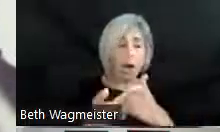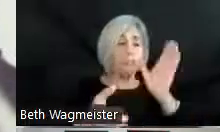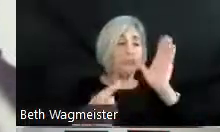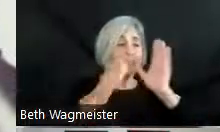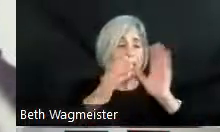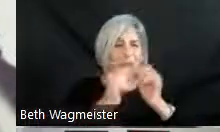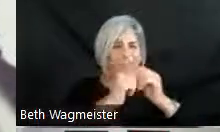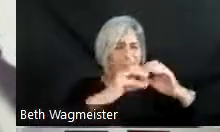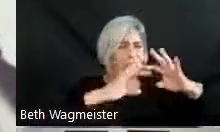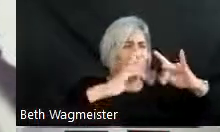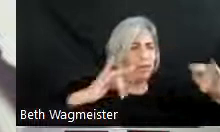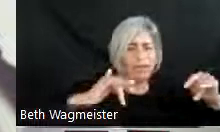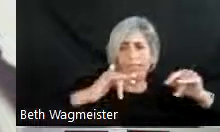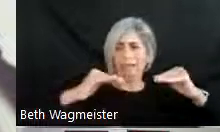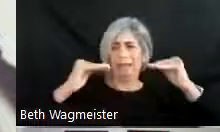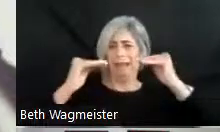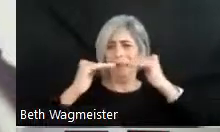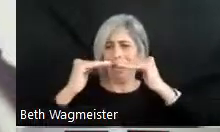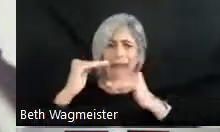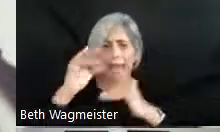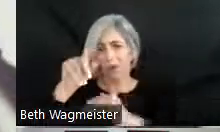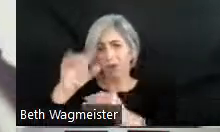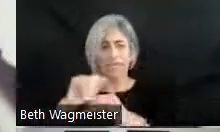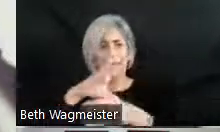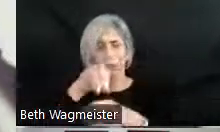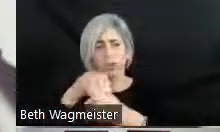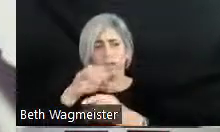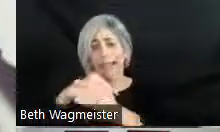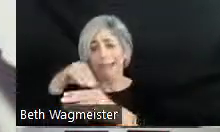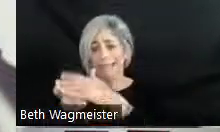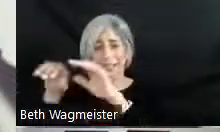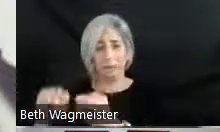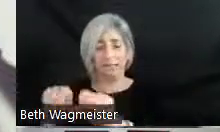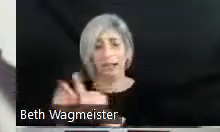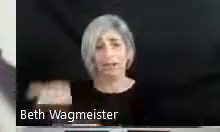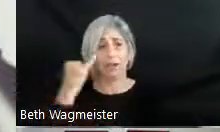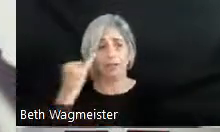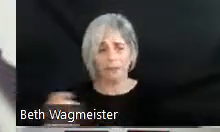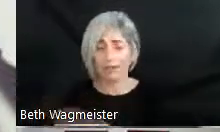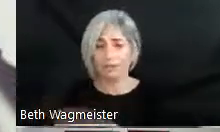equity and inclusion these days, sometimes we add in accessibility itself, IDEA. That's a great way